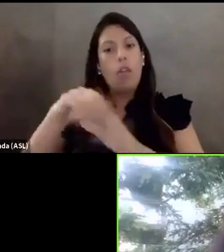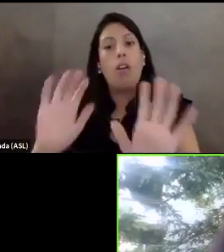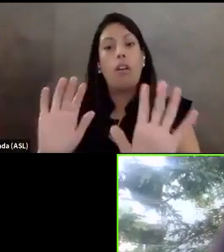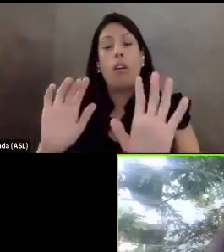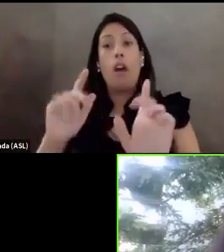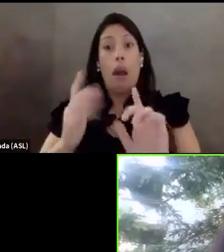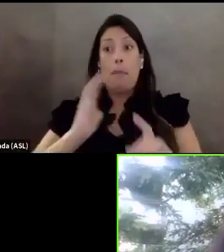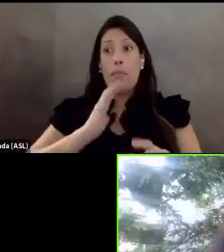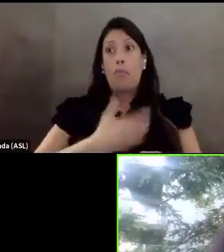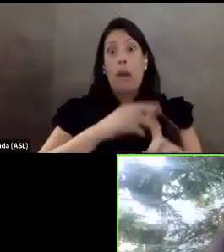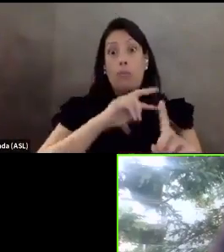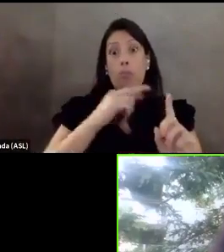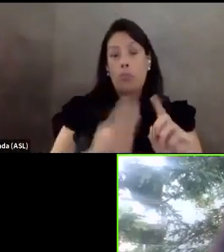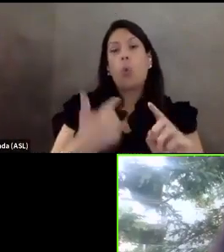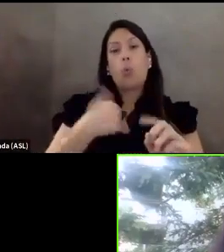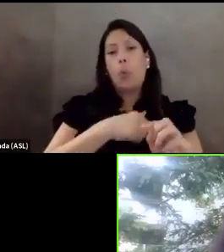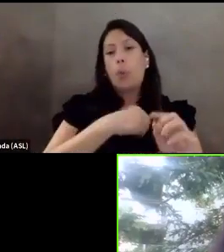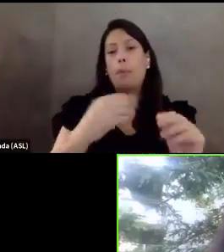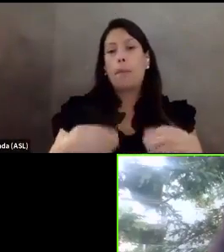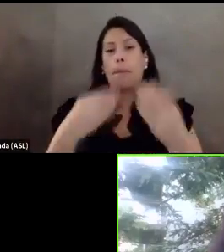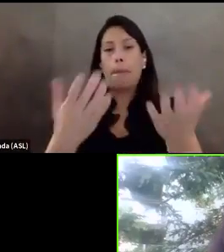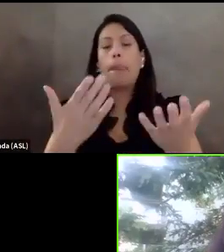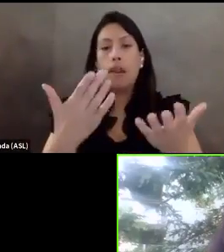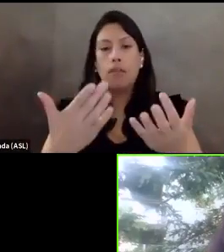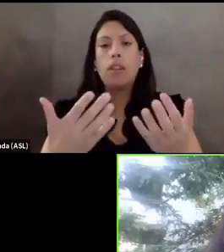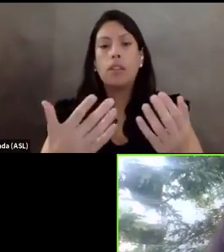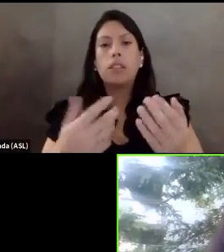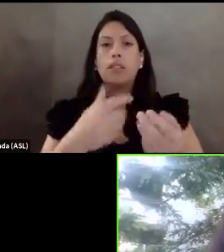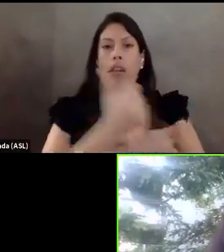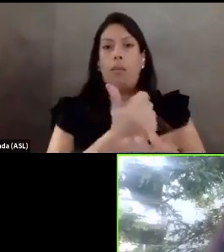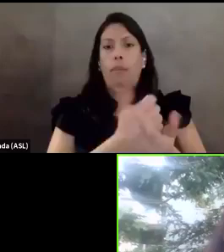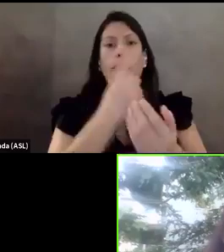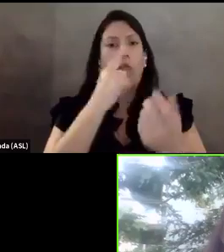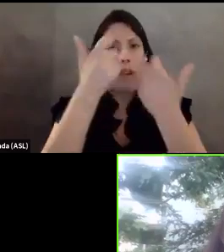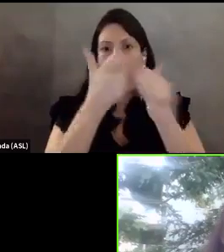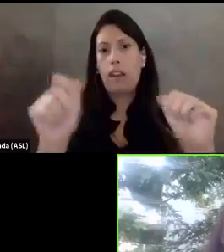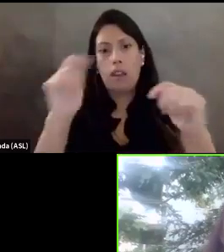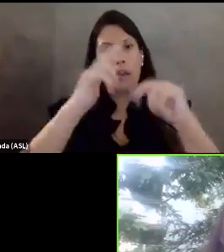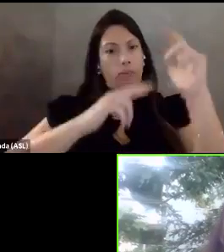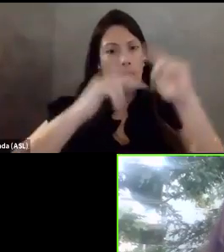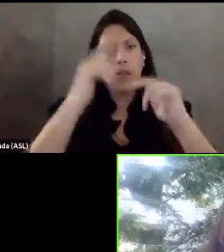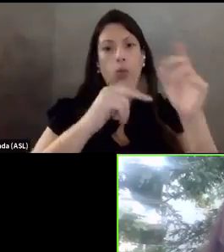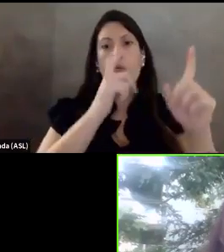technical assistance for any facility that has cases, whether they're a skilled